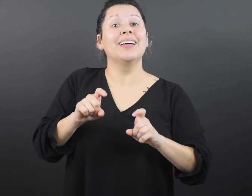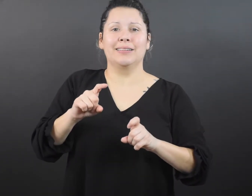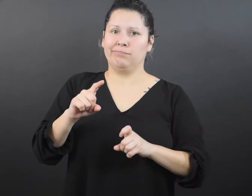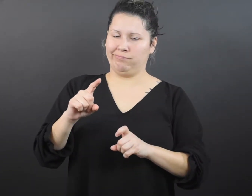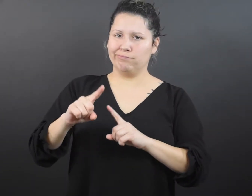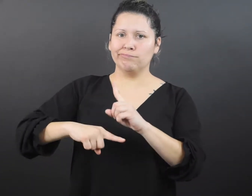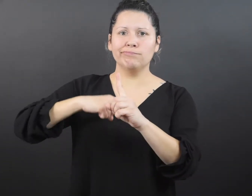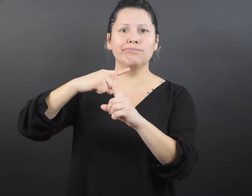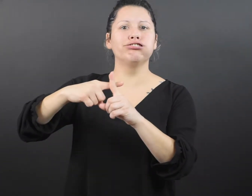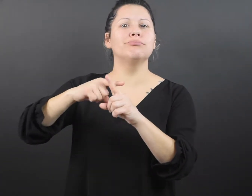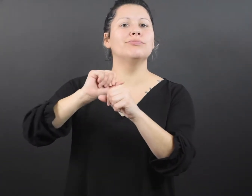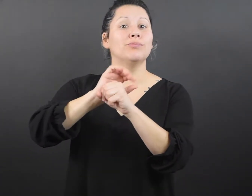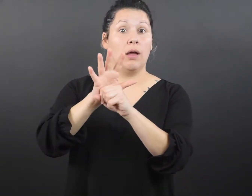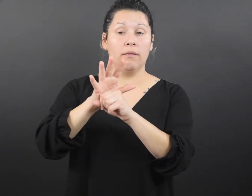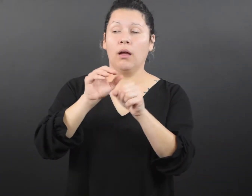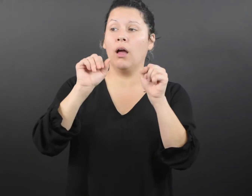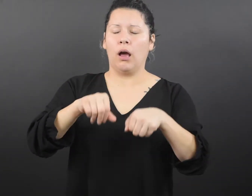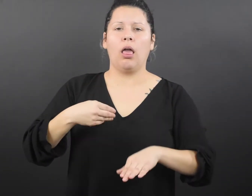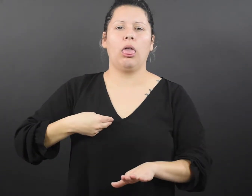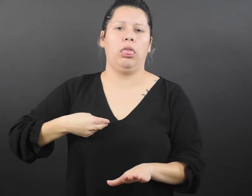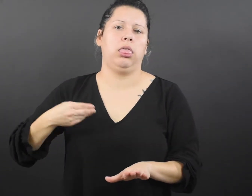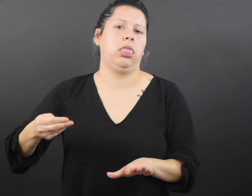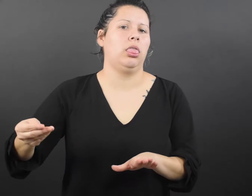has COVID-19 and can spread it to others.